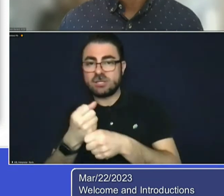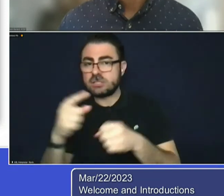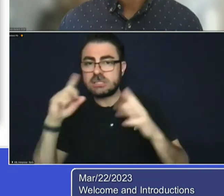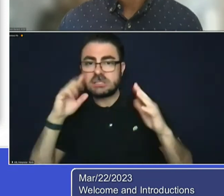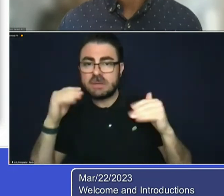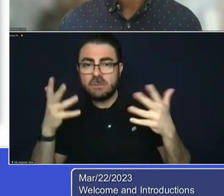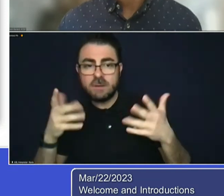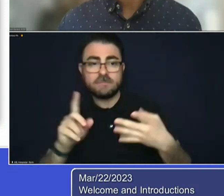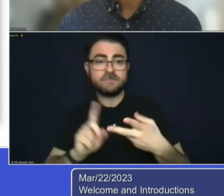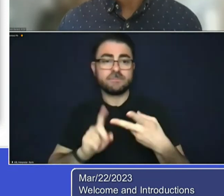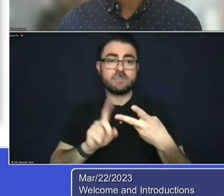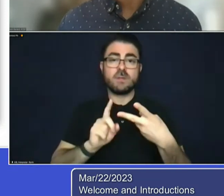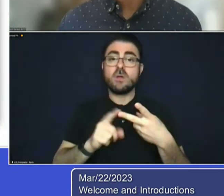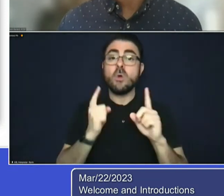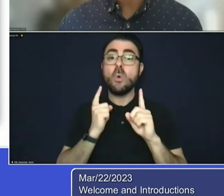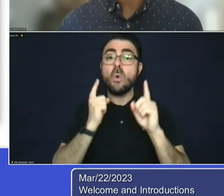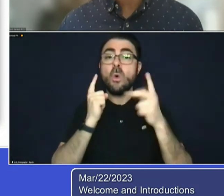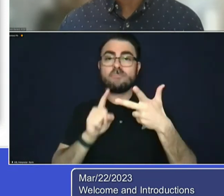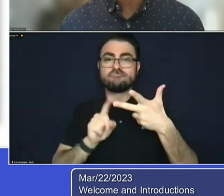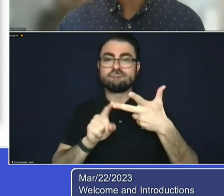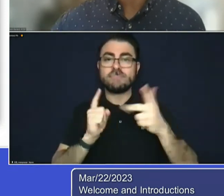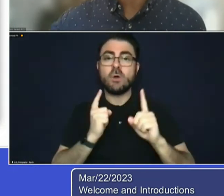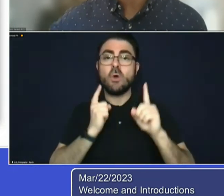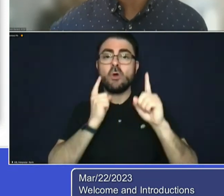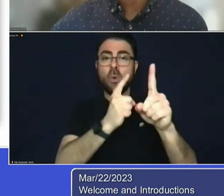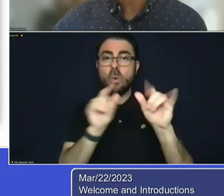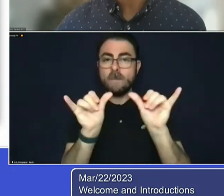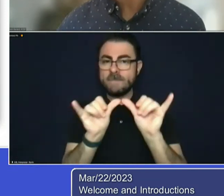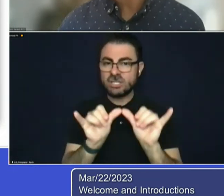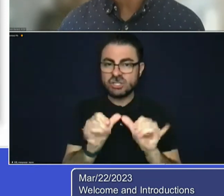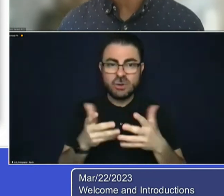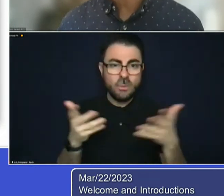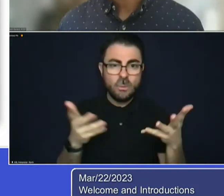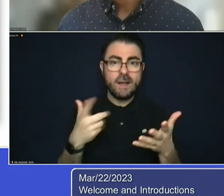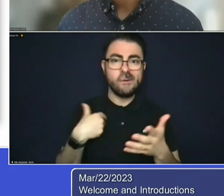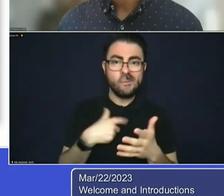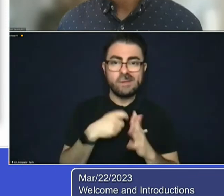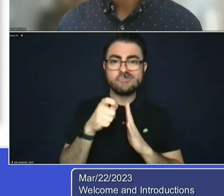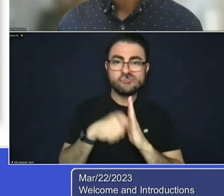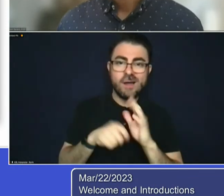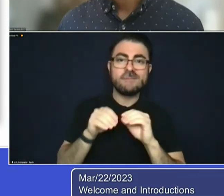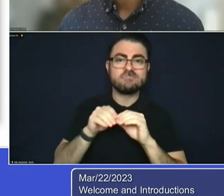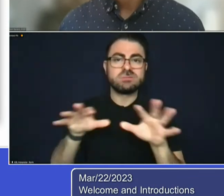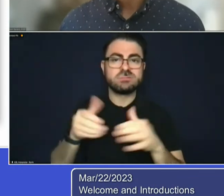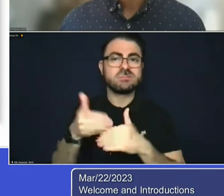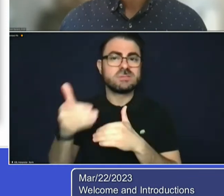WE EXPECT TO SEE AT THE END OF THE FIVE YEARS, WHAT ARE THE GOAL MEASURES WE WILL BE